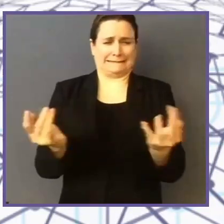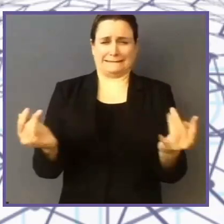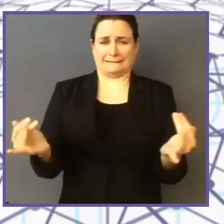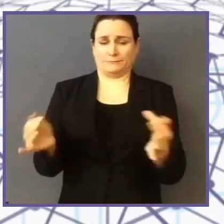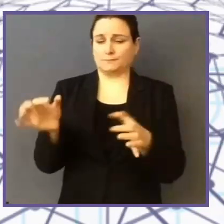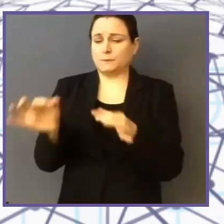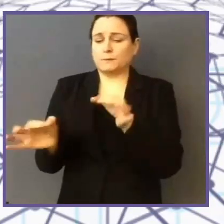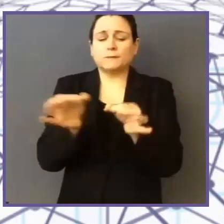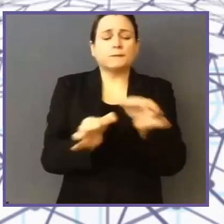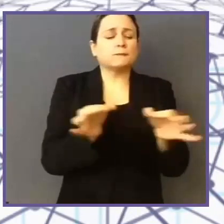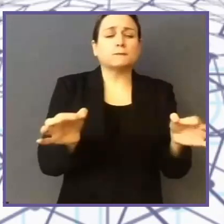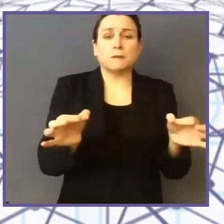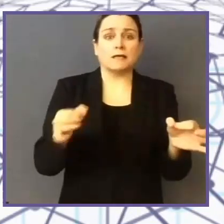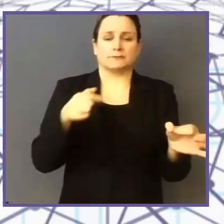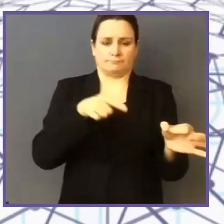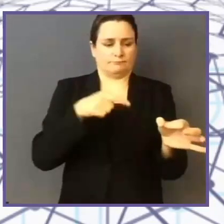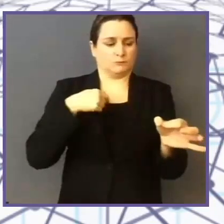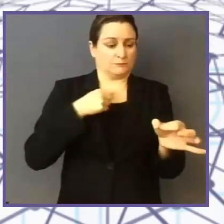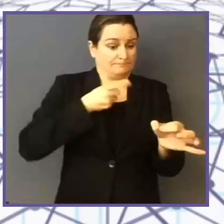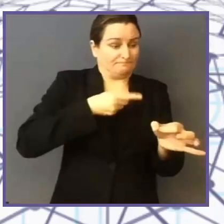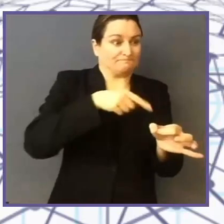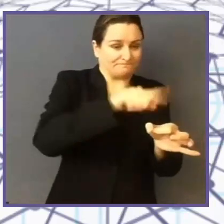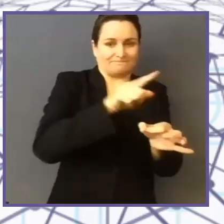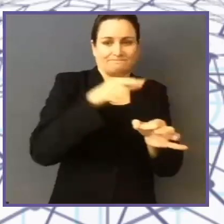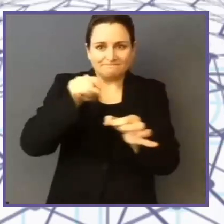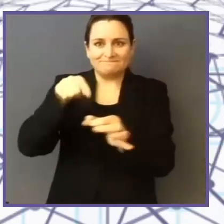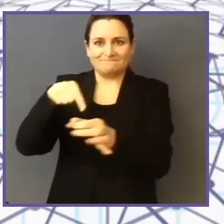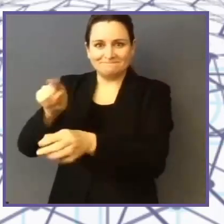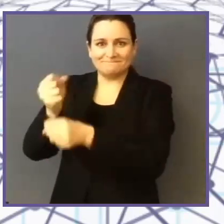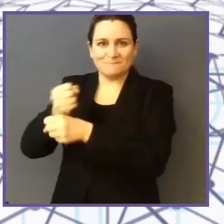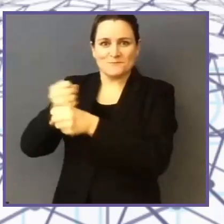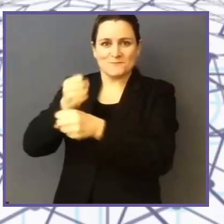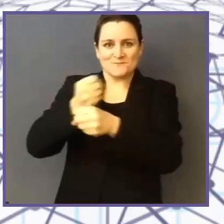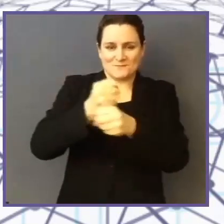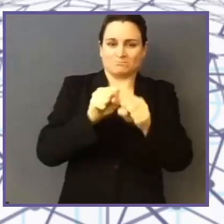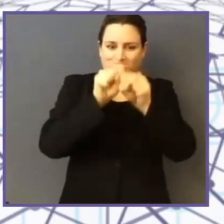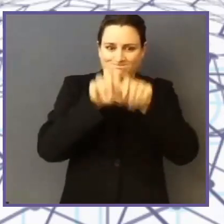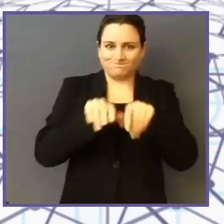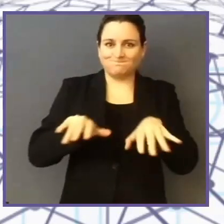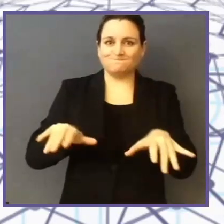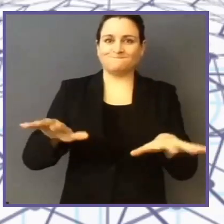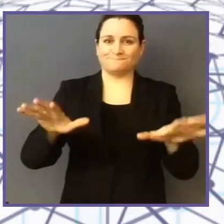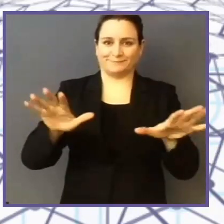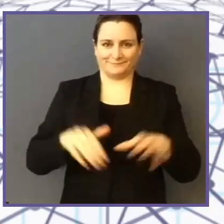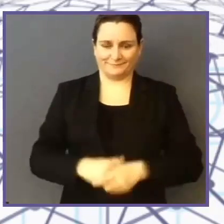Ida's ethos is to advocate for the views and experiences of persons with disabilities through